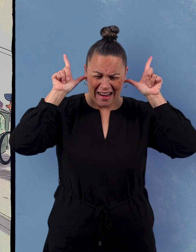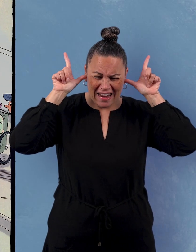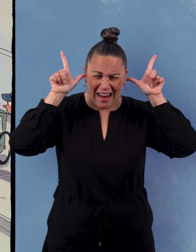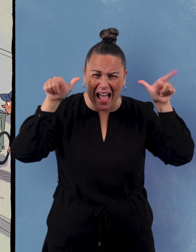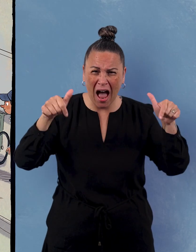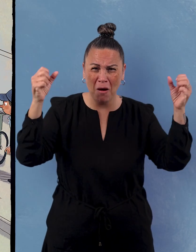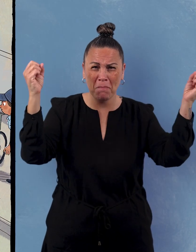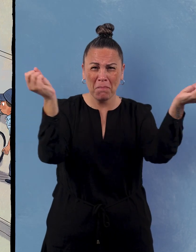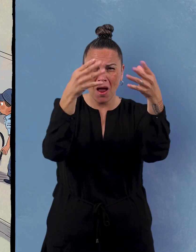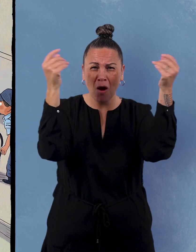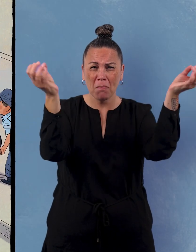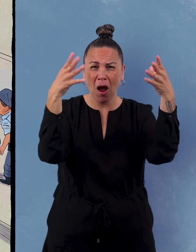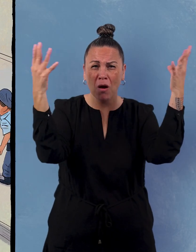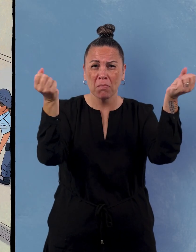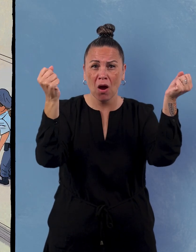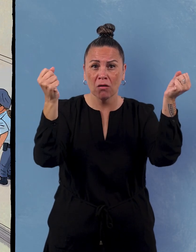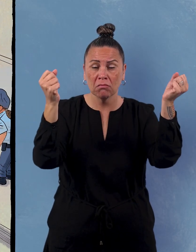and sirens blare.